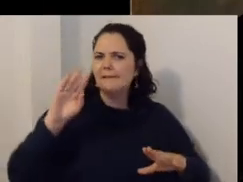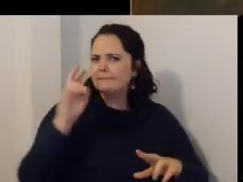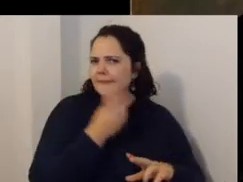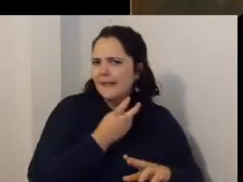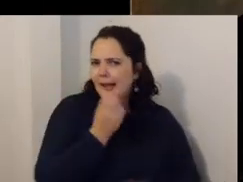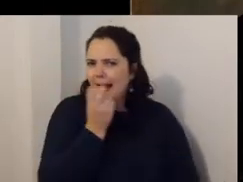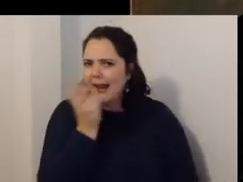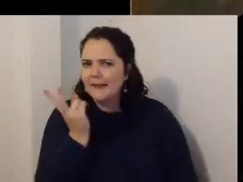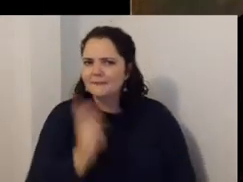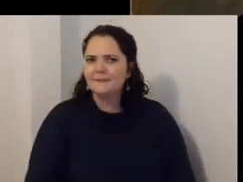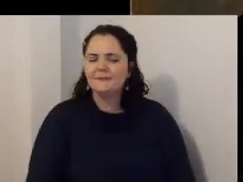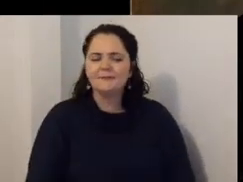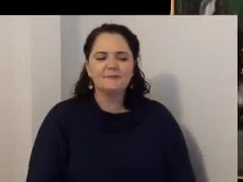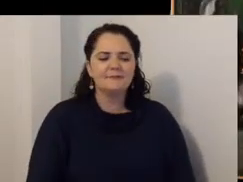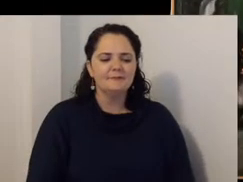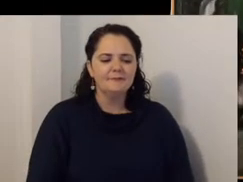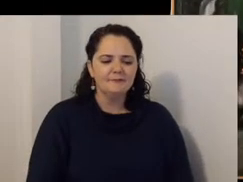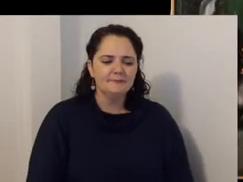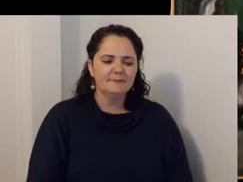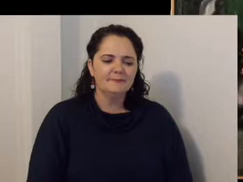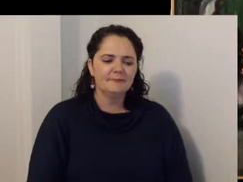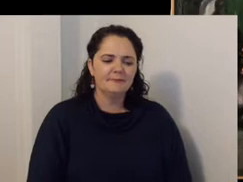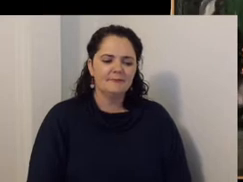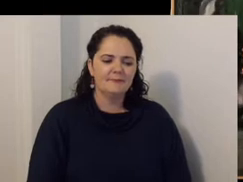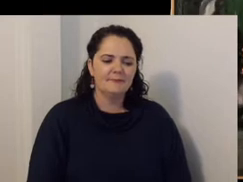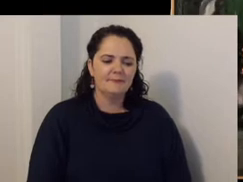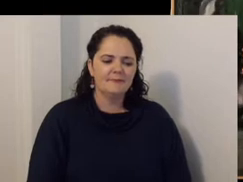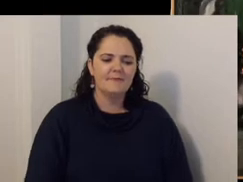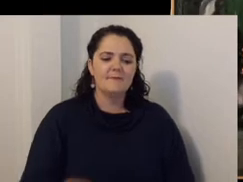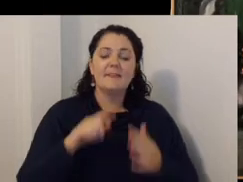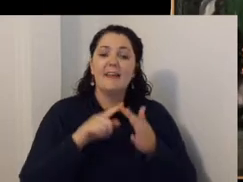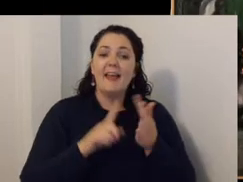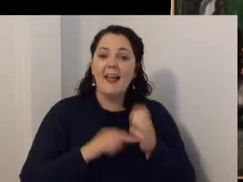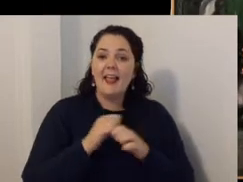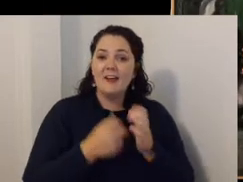so there you have the spanish painter uh Velasquez, here is uh the painter El Greco